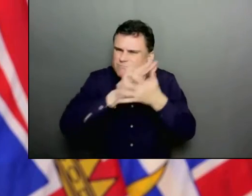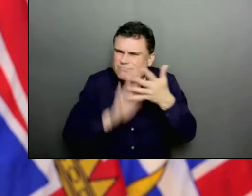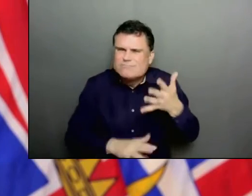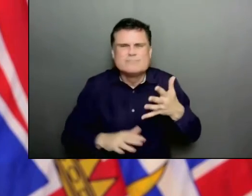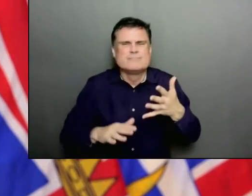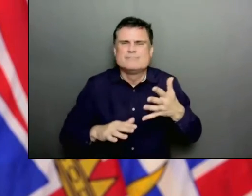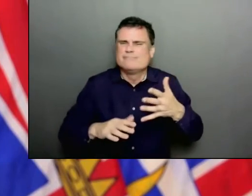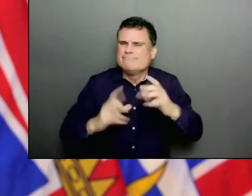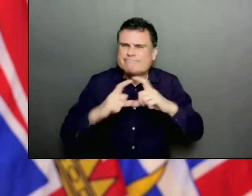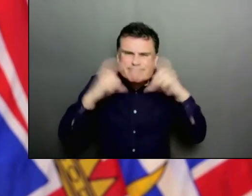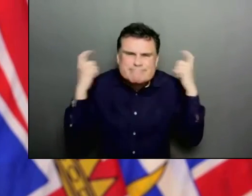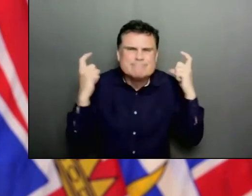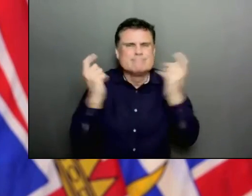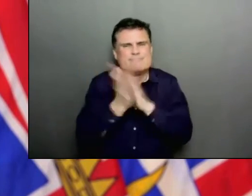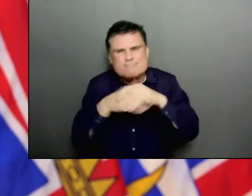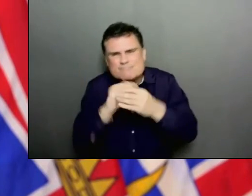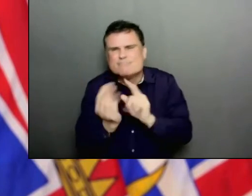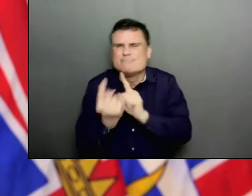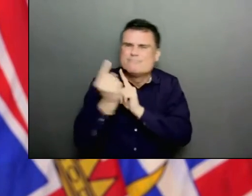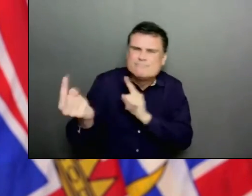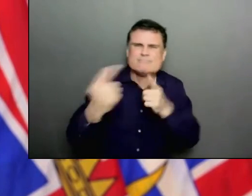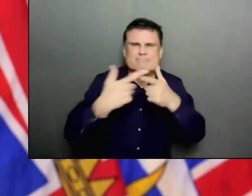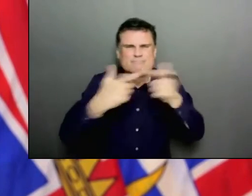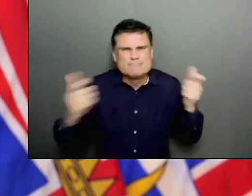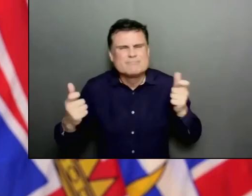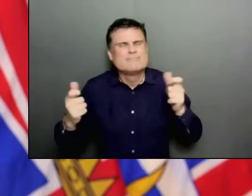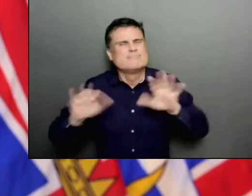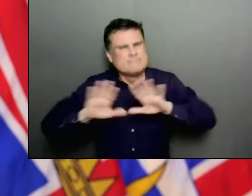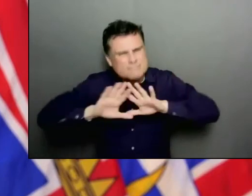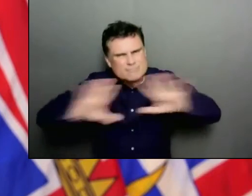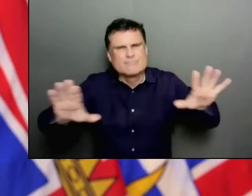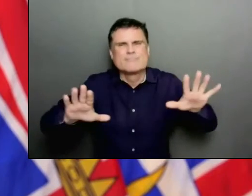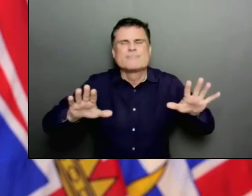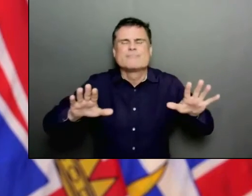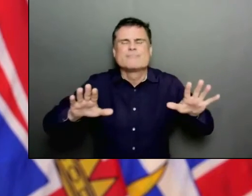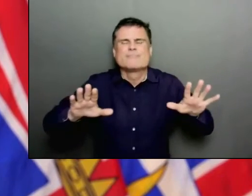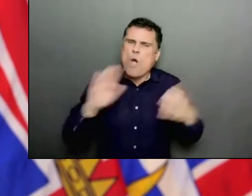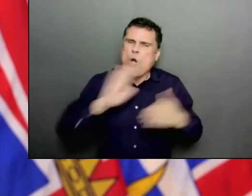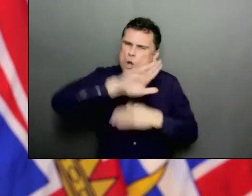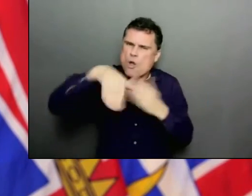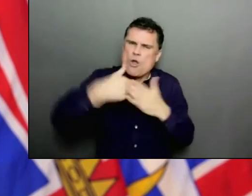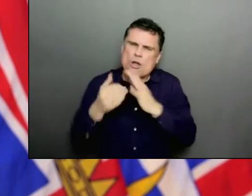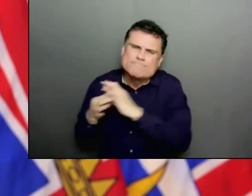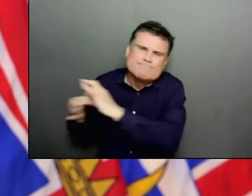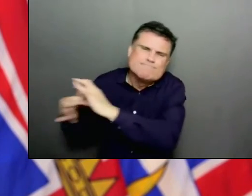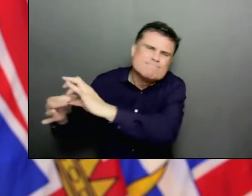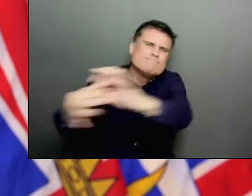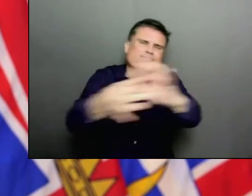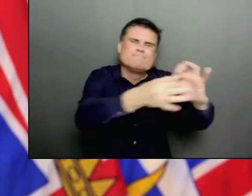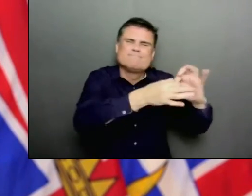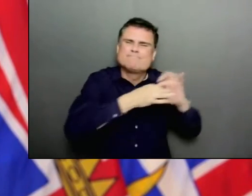So together let's make this a safe and happy holiday for all of us. And I want to again thank